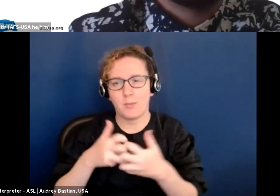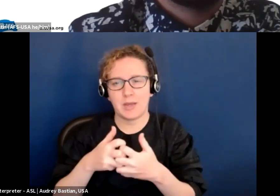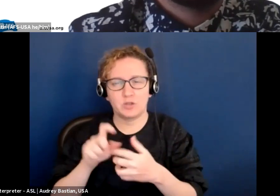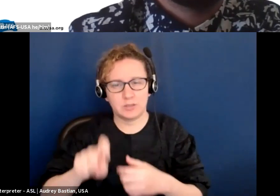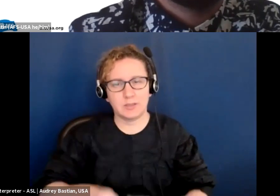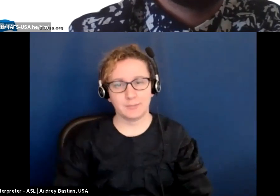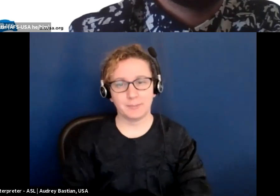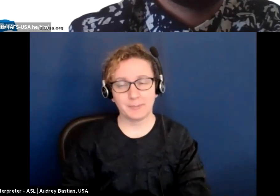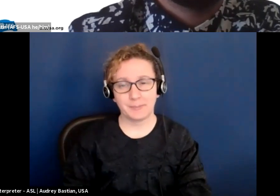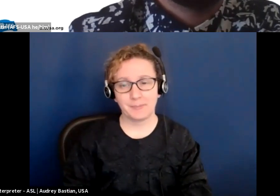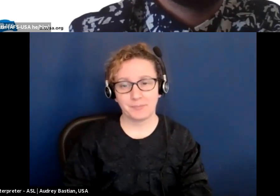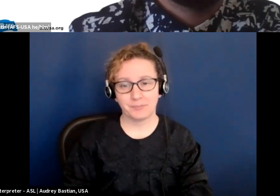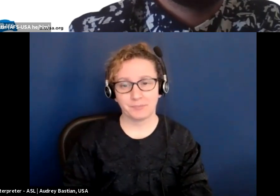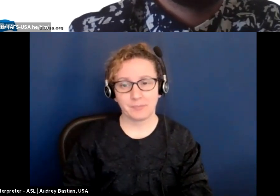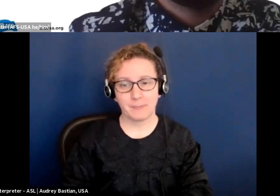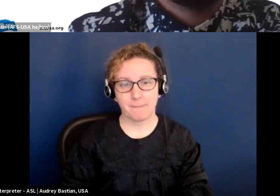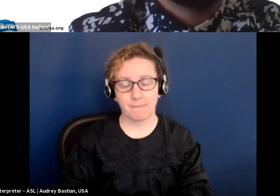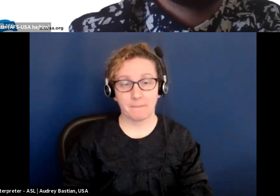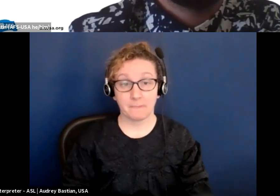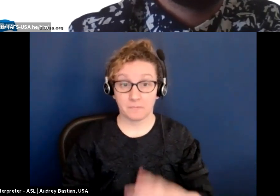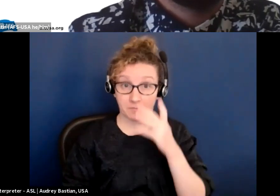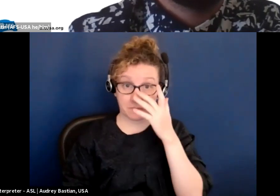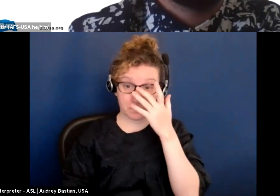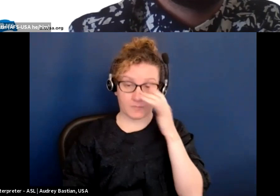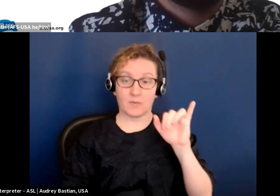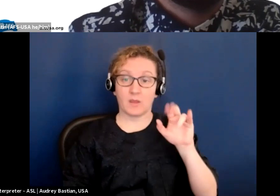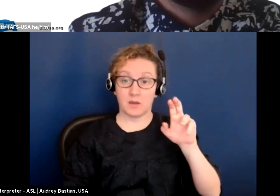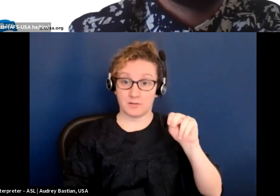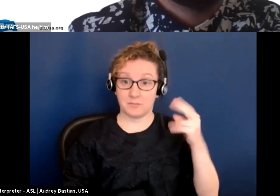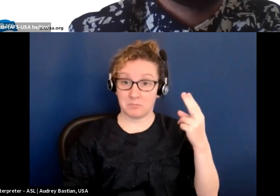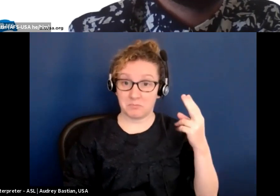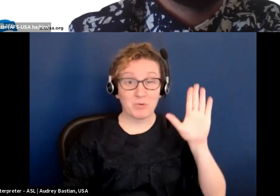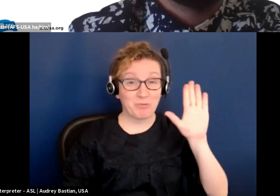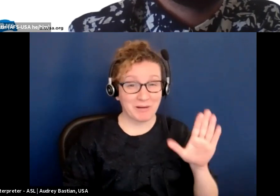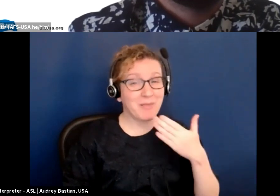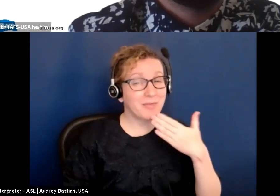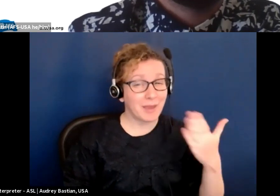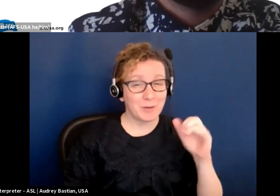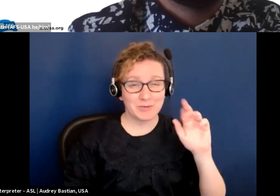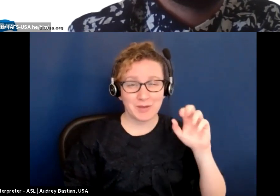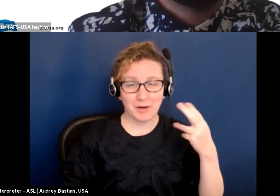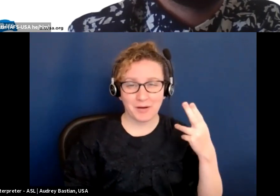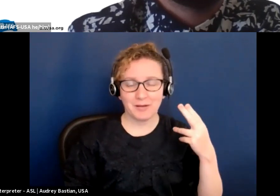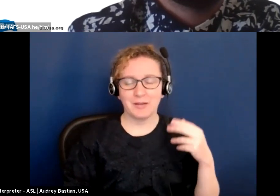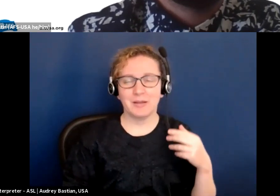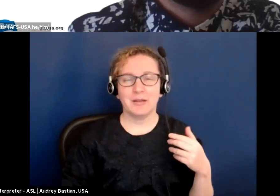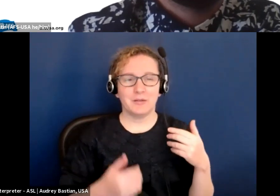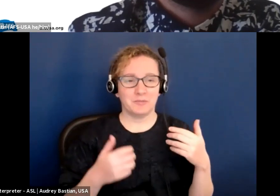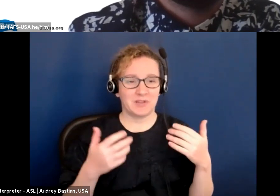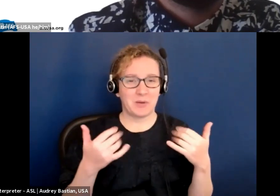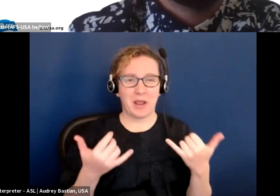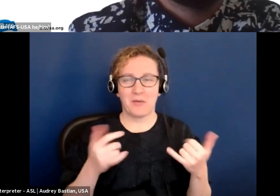Great. Thank you, Sarah. That ends the question segment that we have.